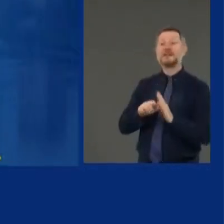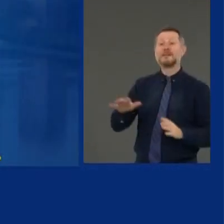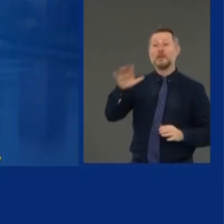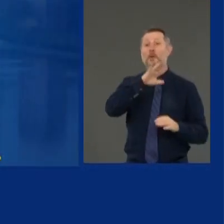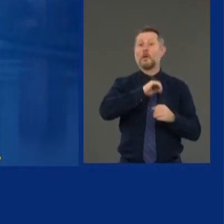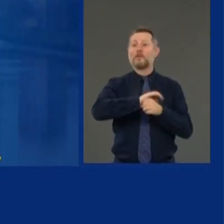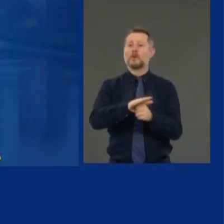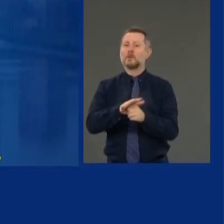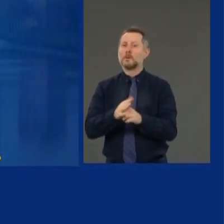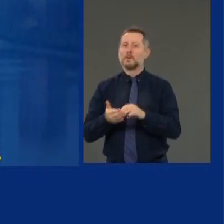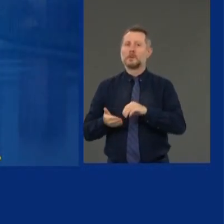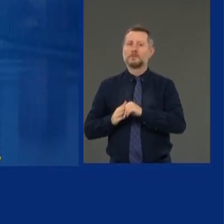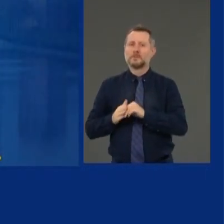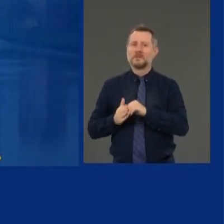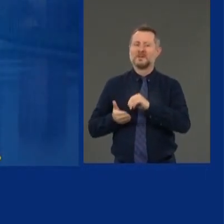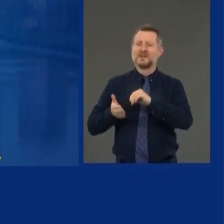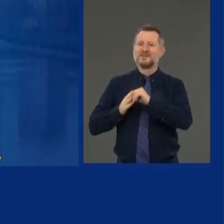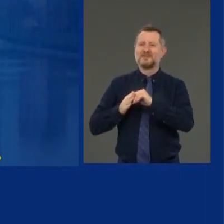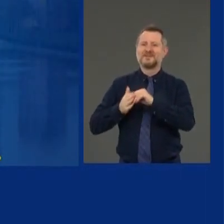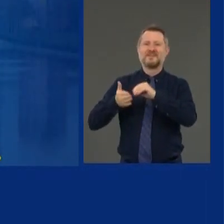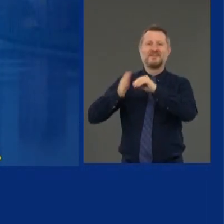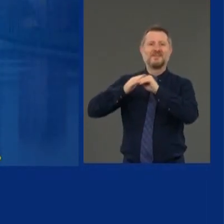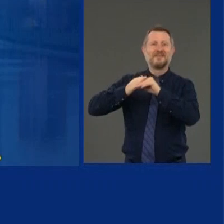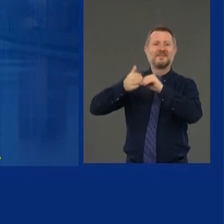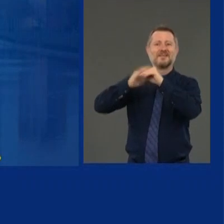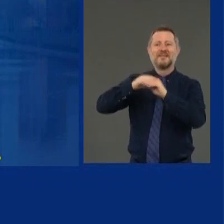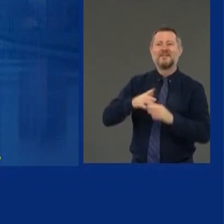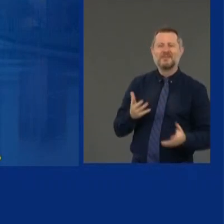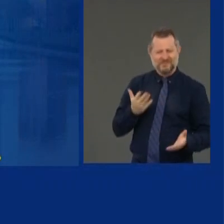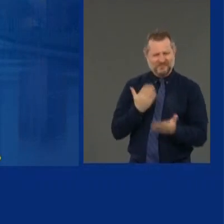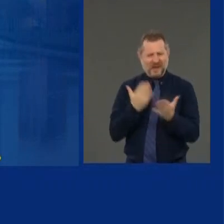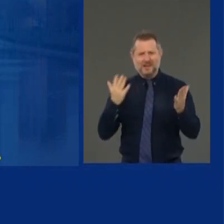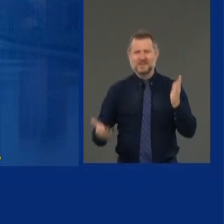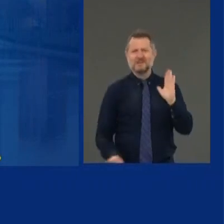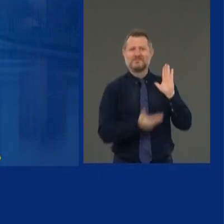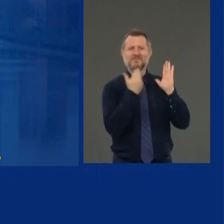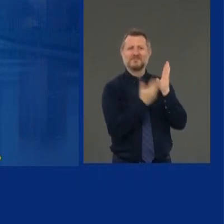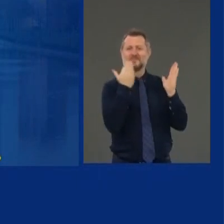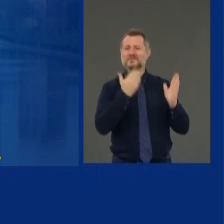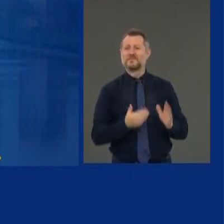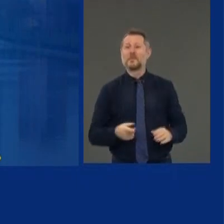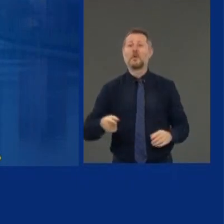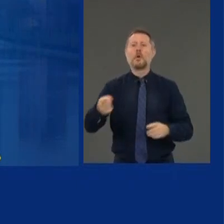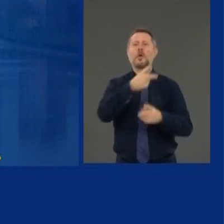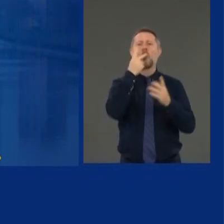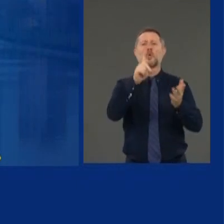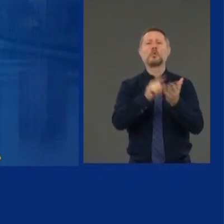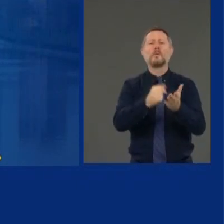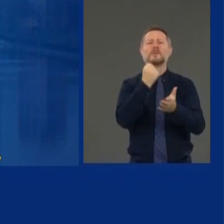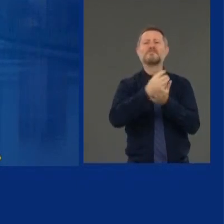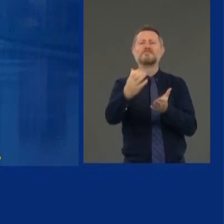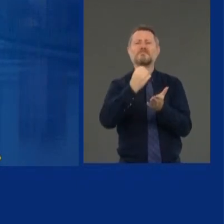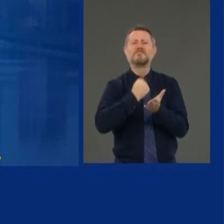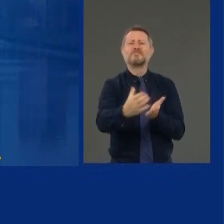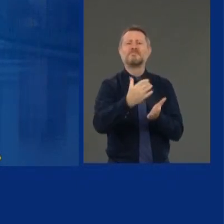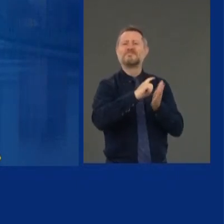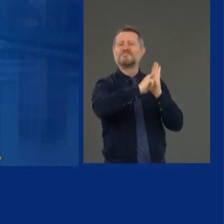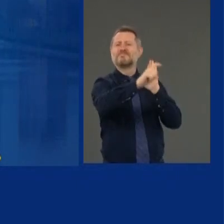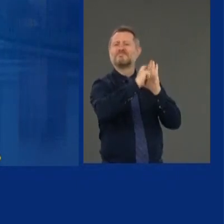YOU HAVE 20 STATES WHERE YOU HAVE THE COVID VIRUS INCREASING AS A MATTER OF NUMBERS.